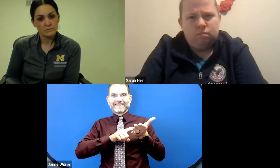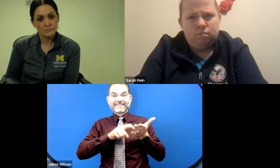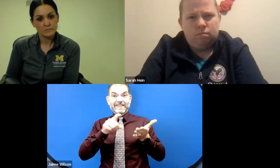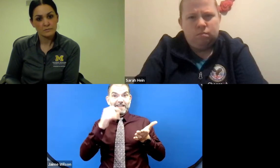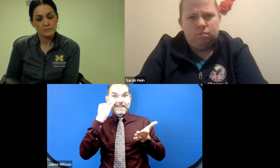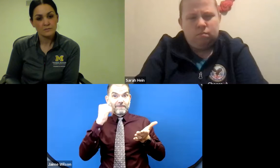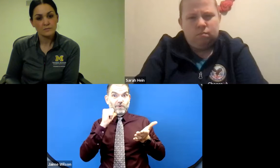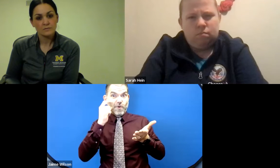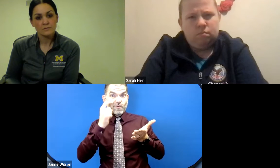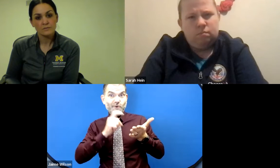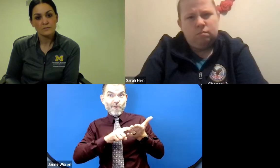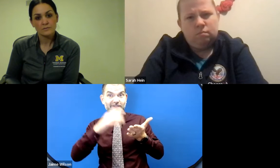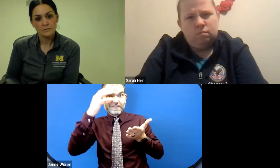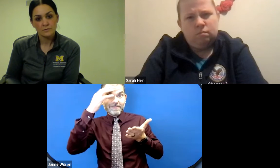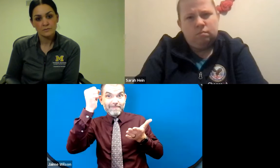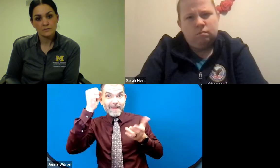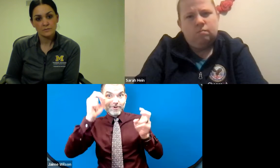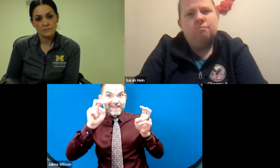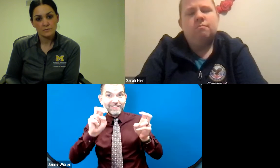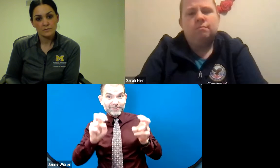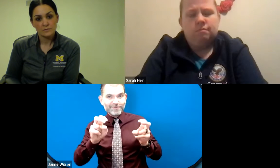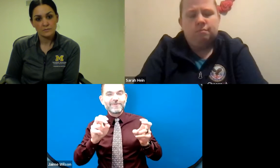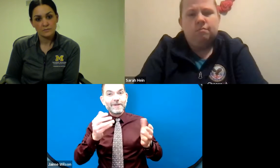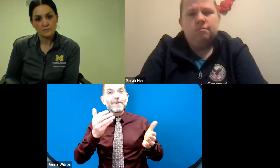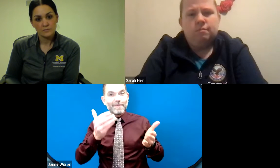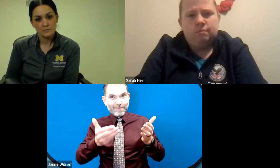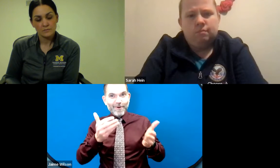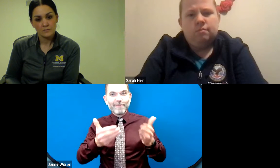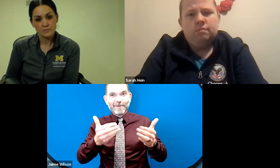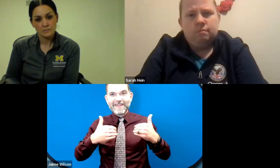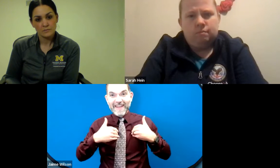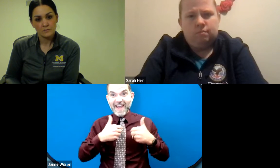ASL Interpreter: is when you don't notice these memory issues.